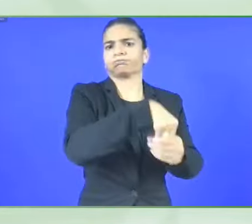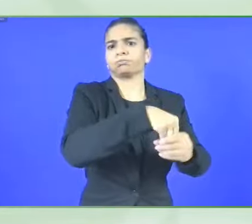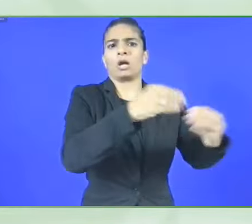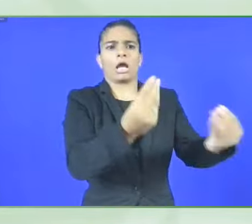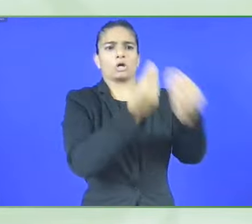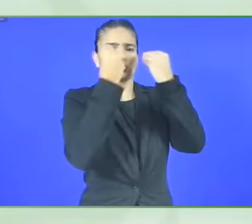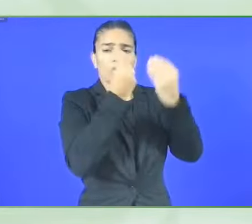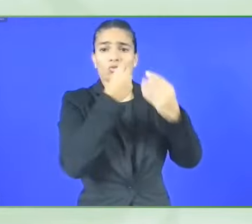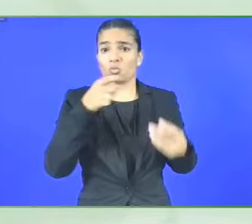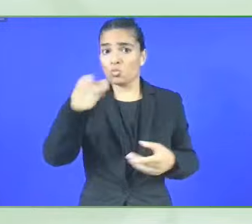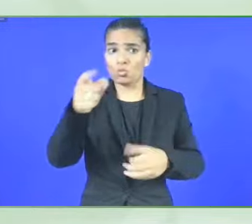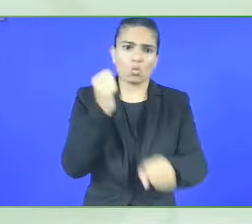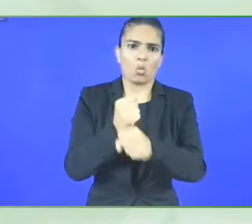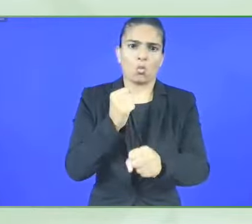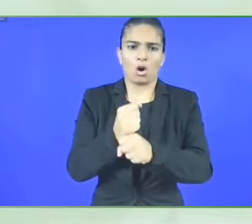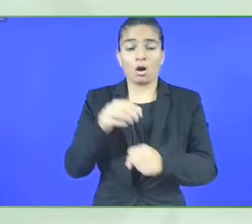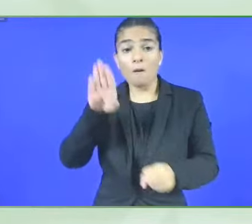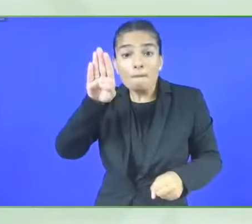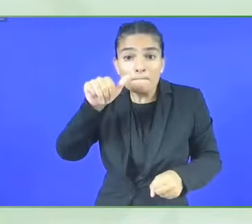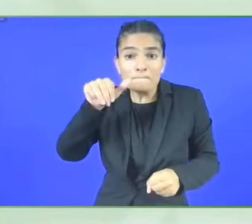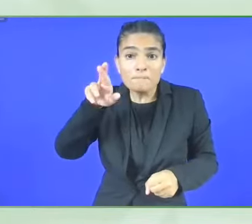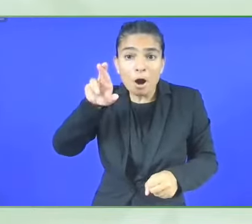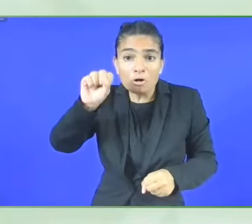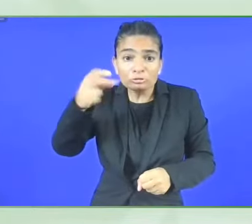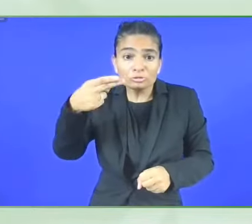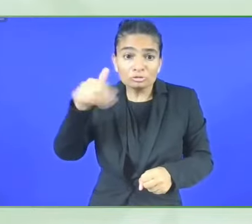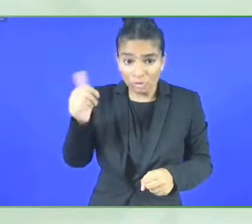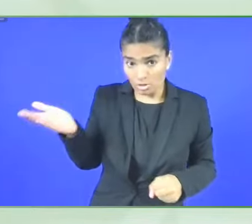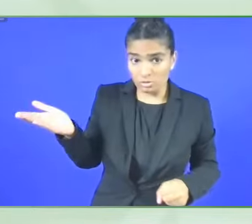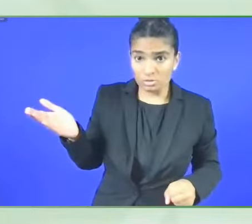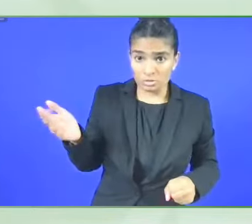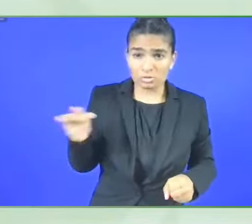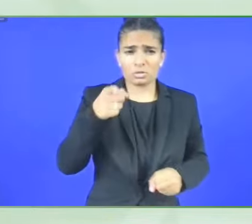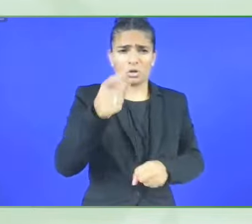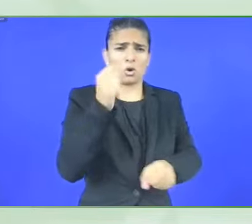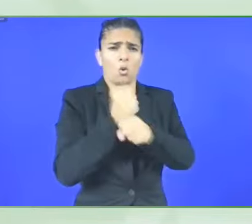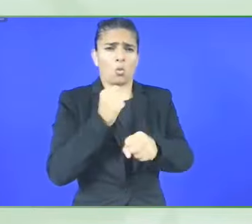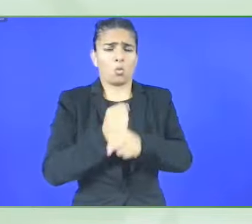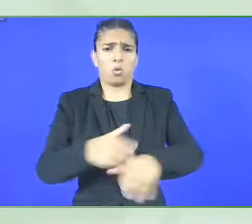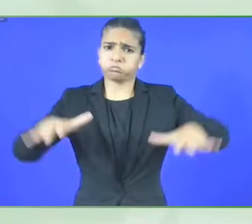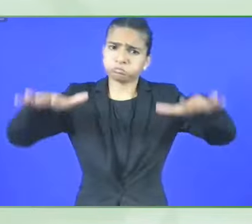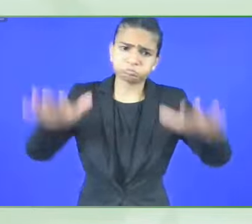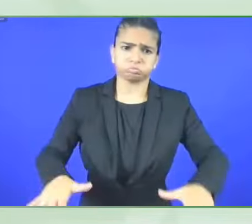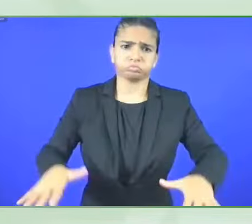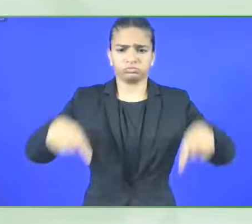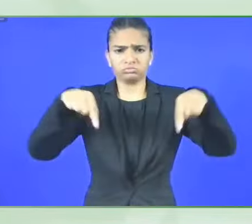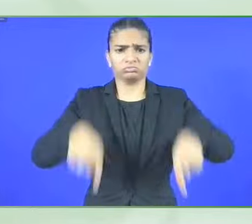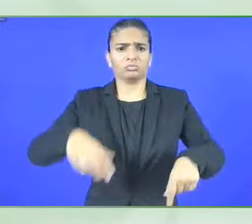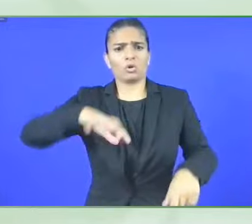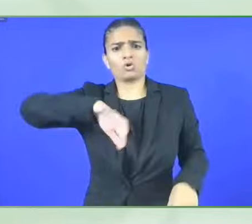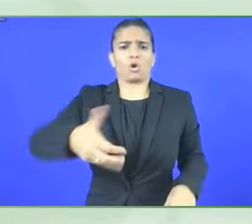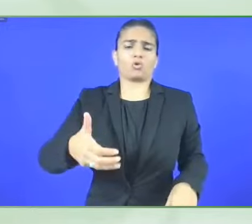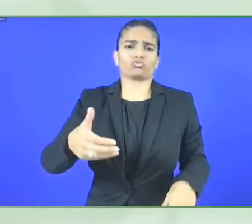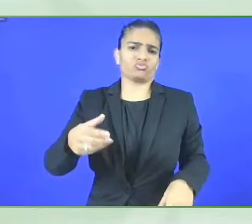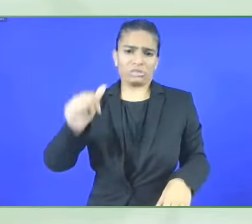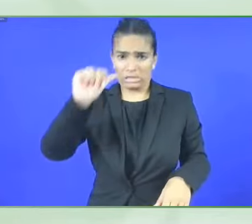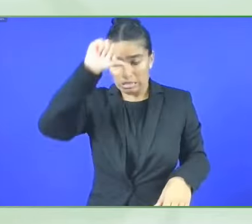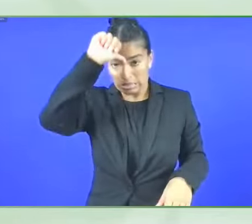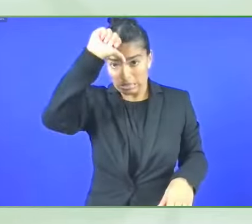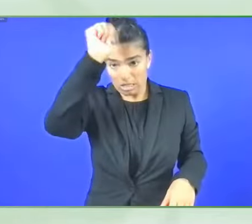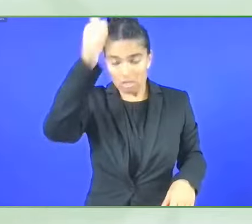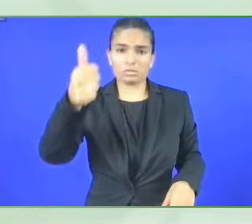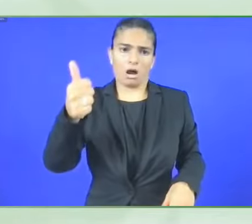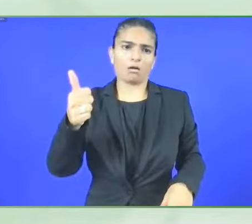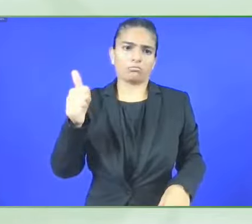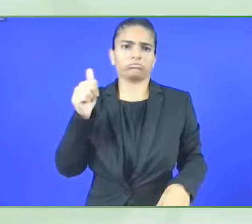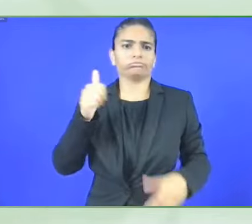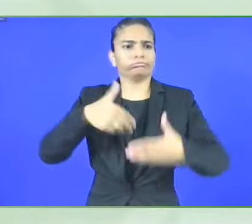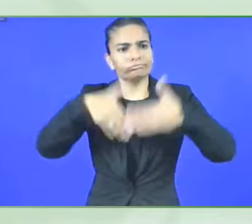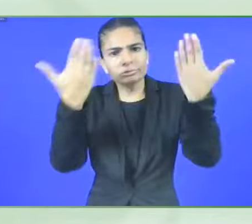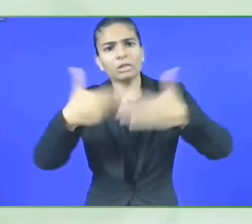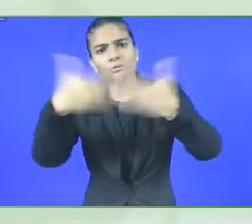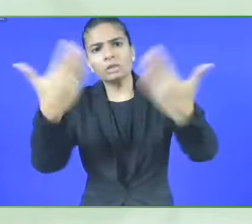Universal design is needed to change the world.